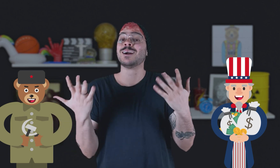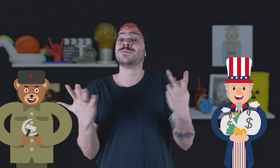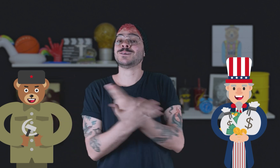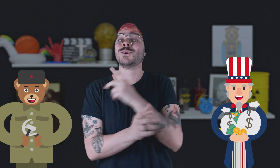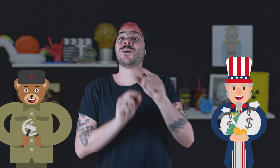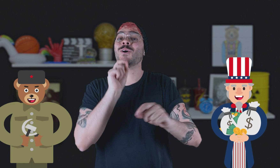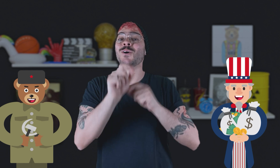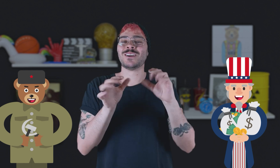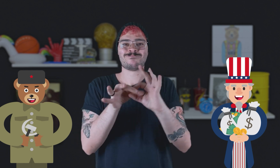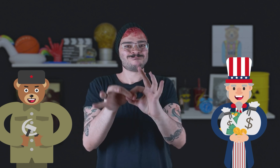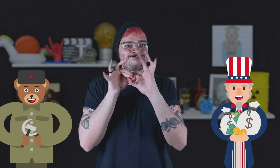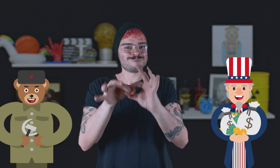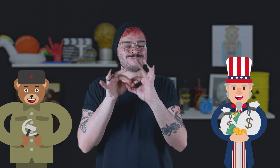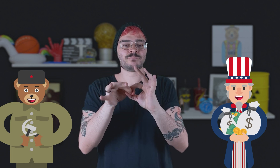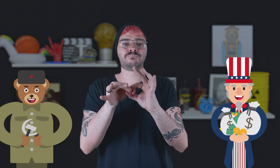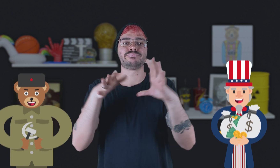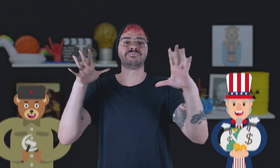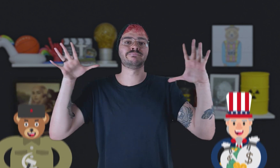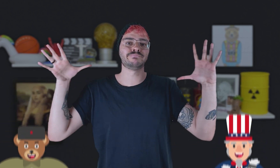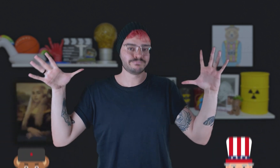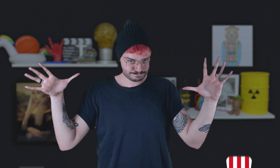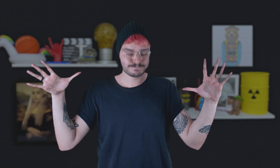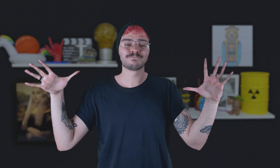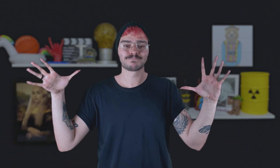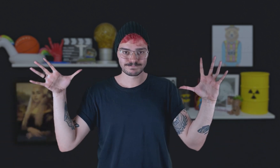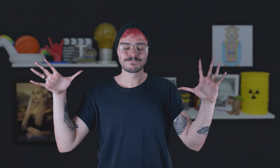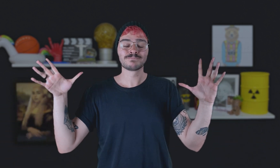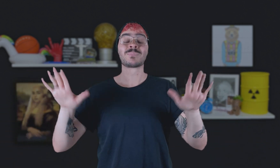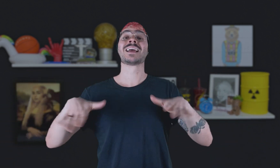soon allies that became enemies!